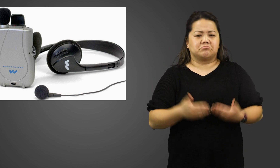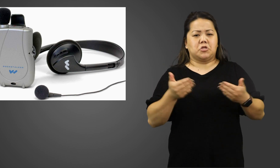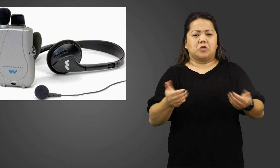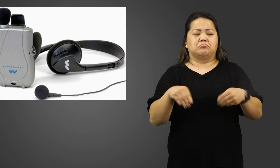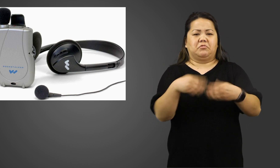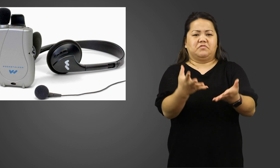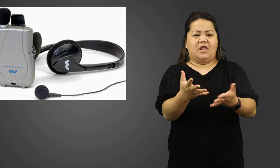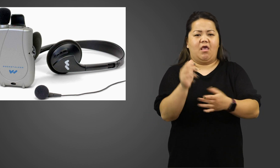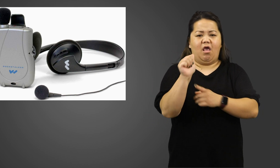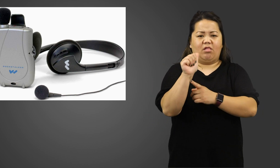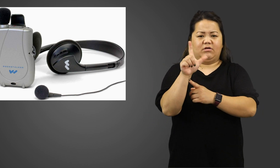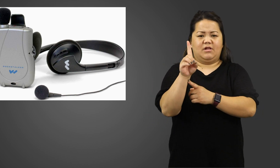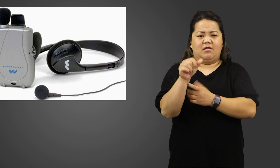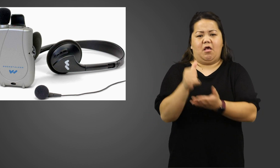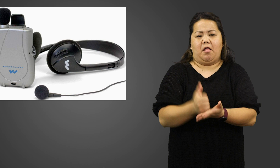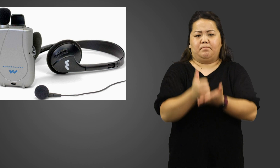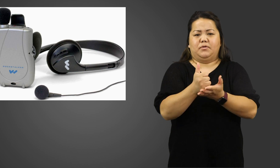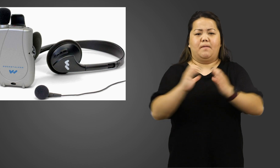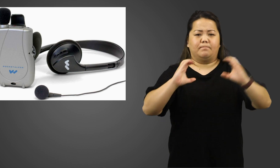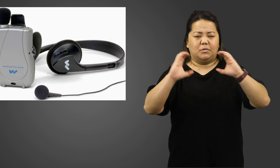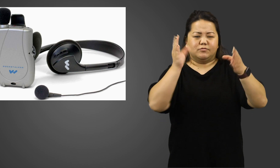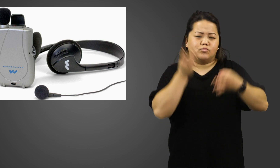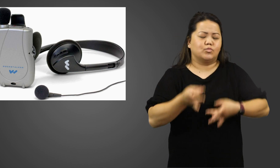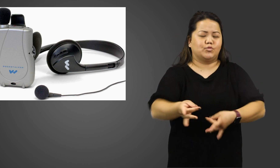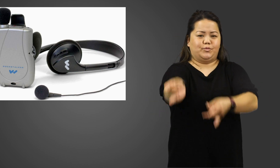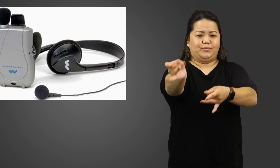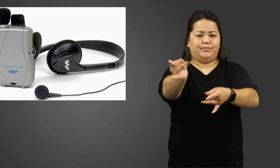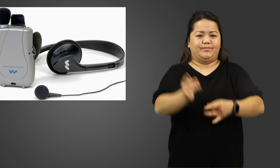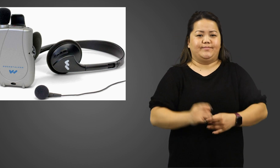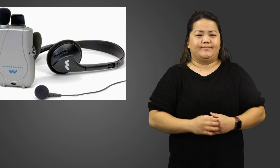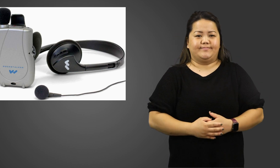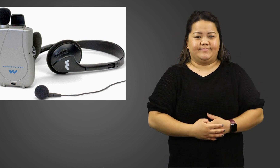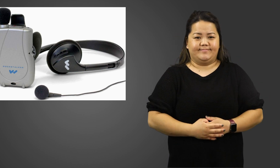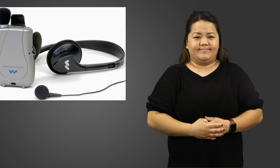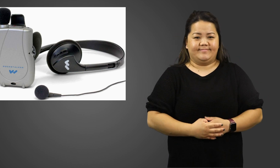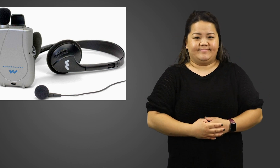or you think they may not be hearing you correctly.